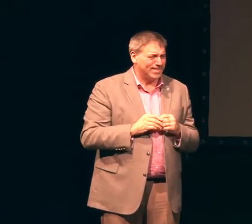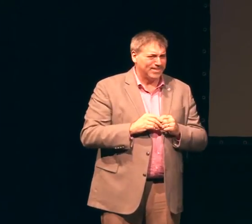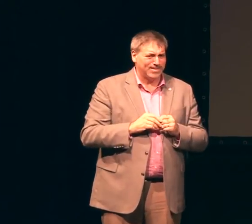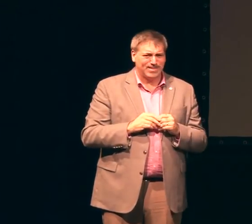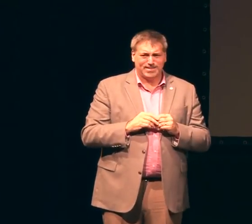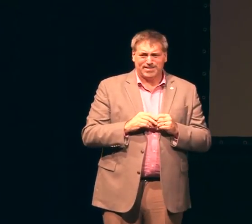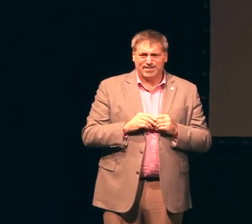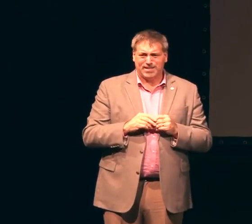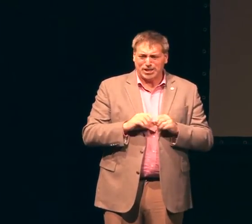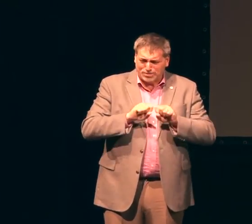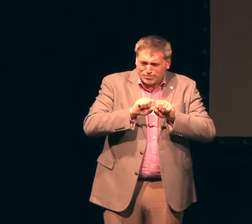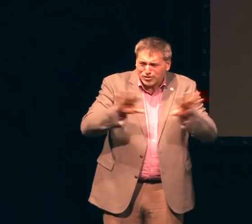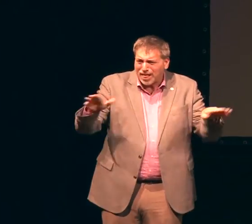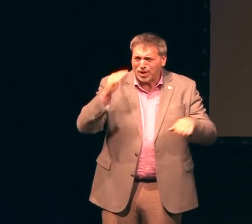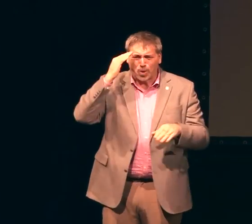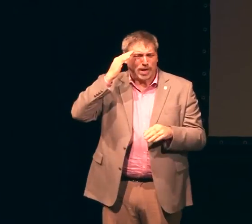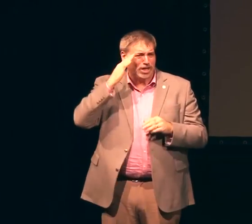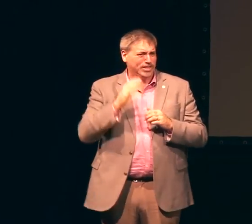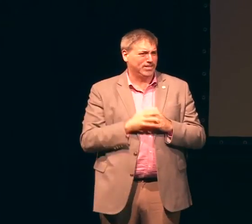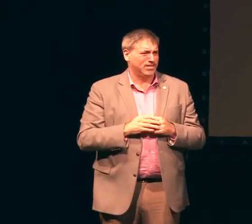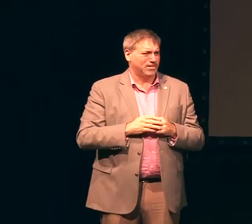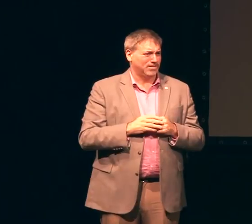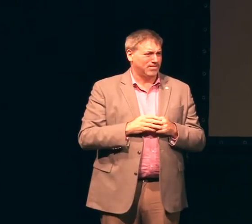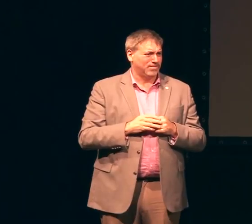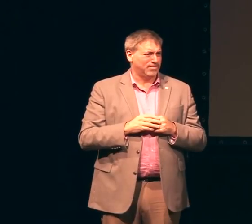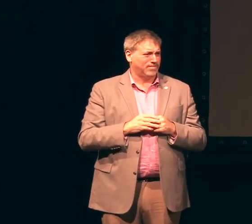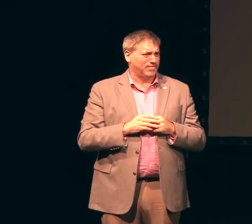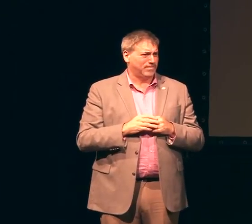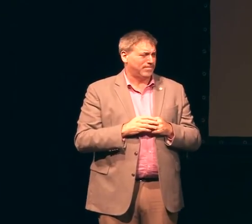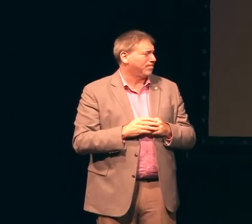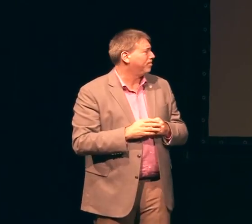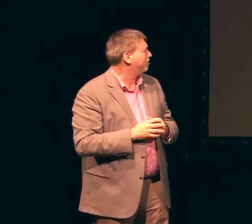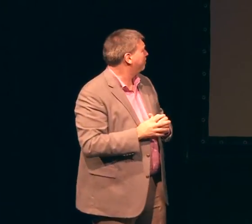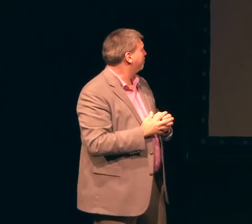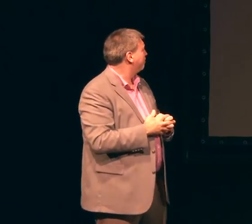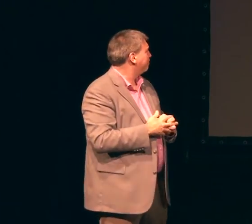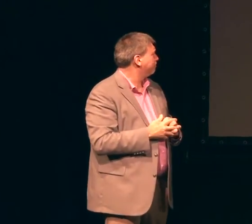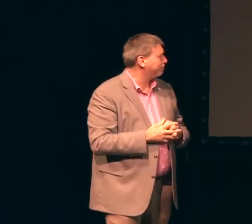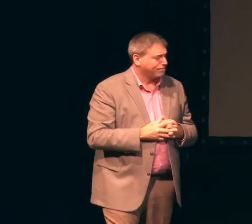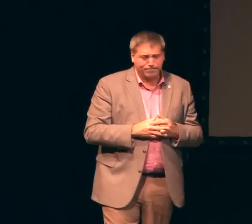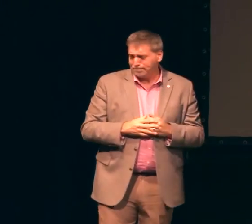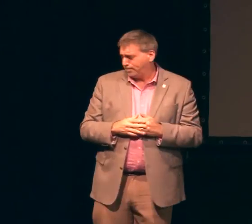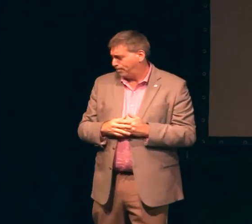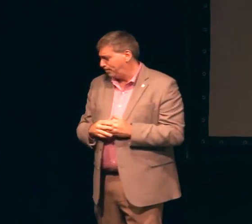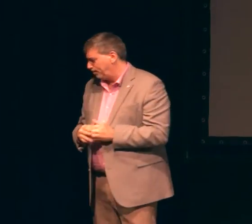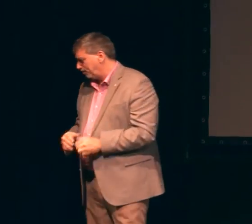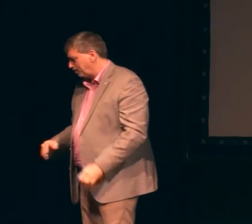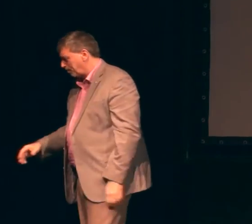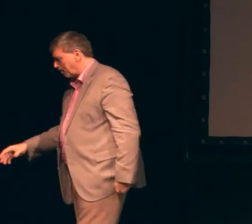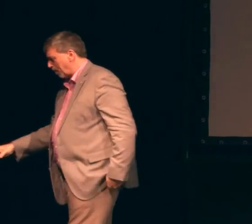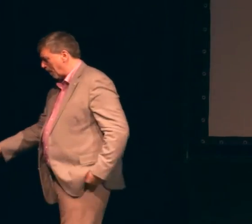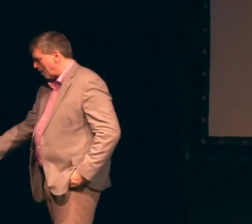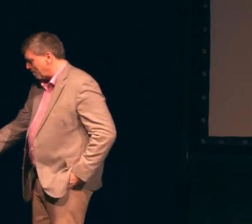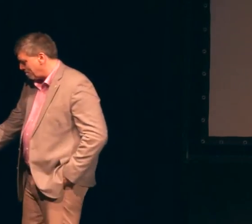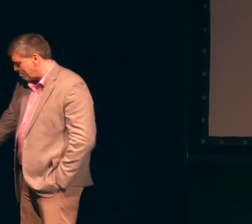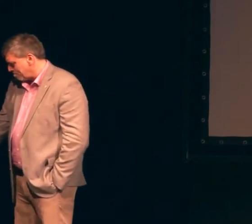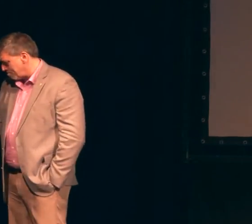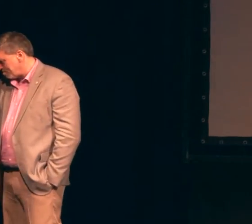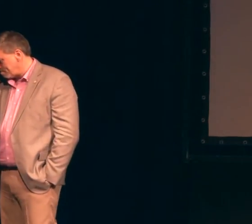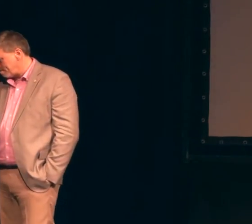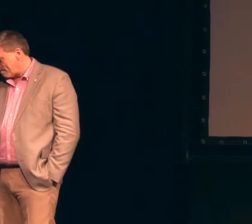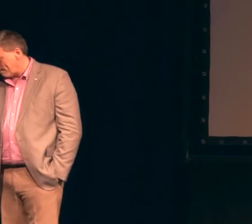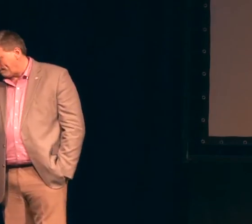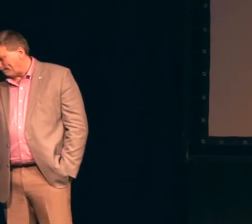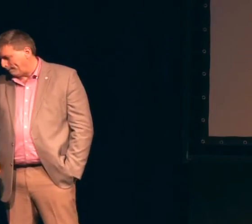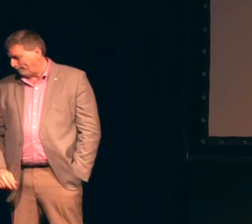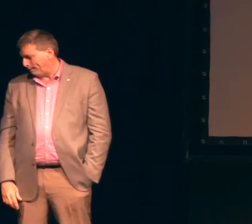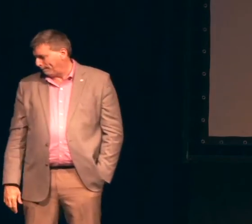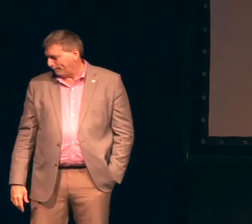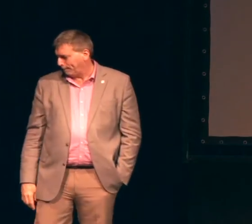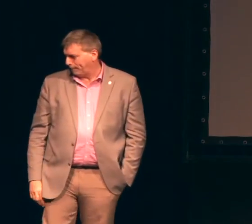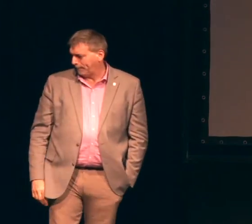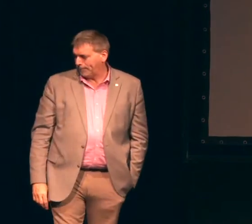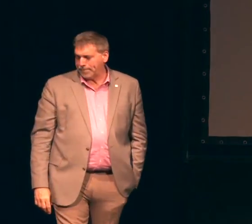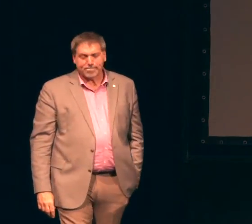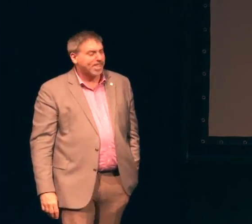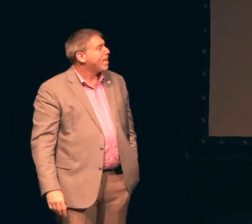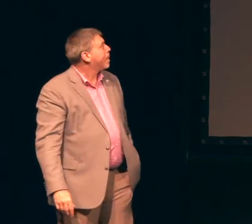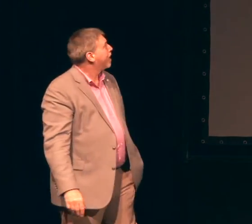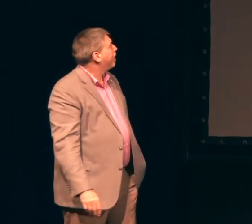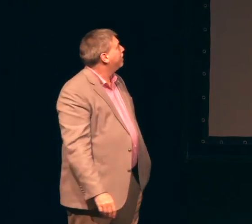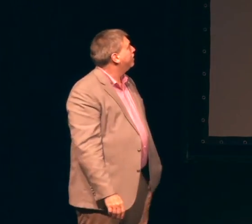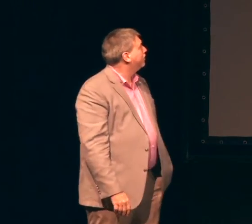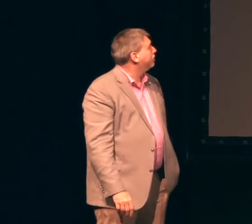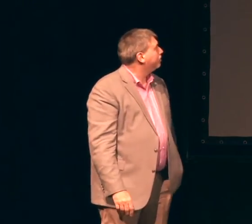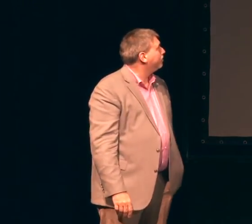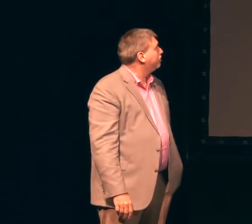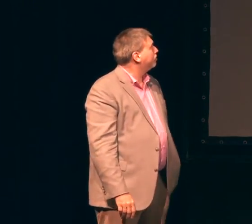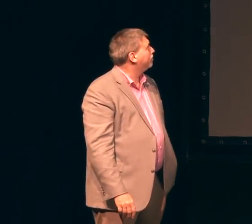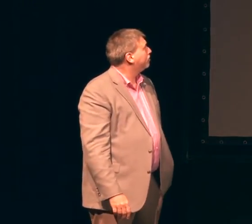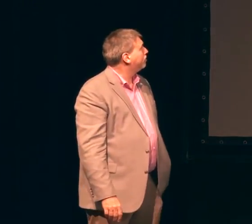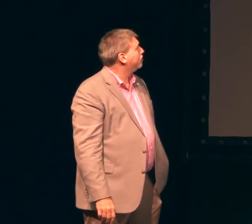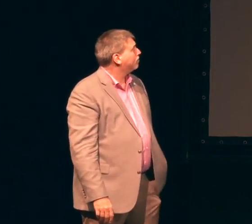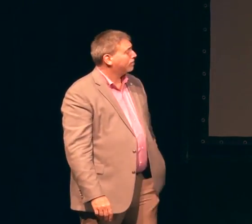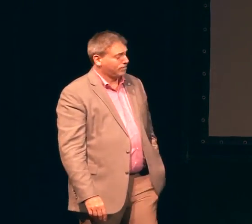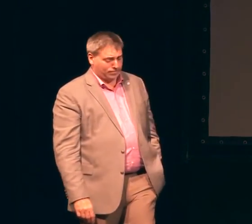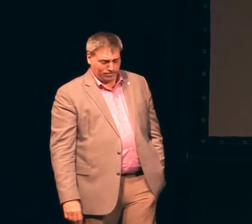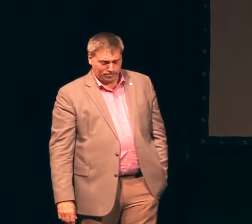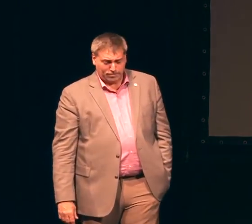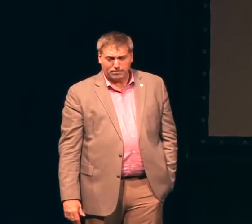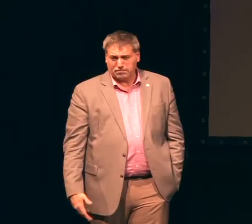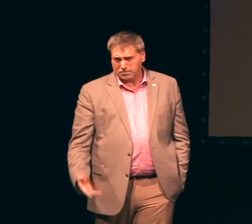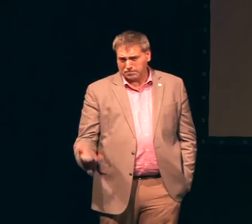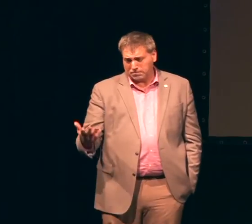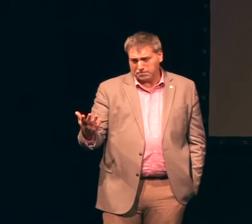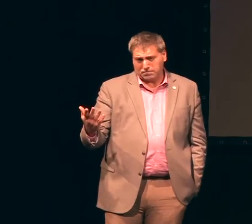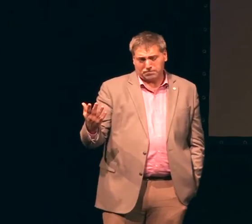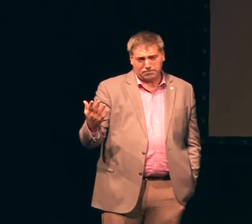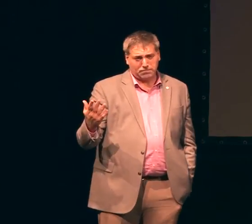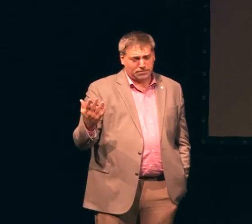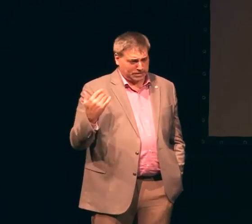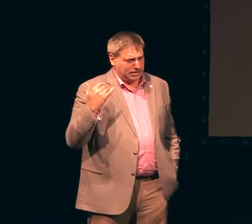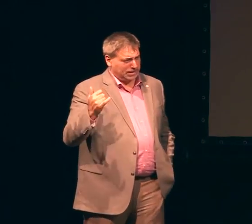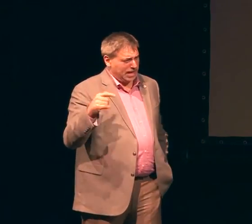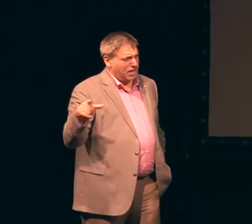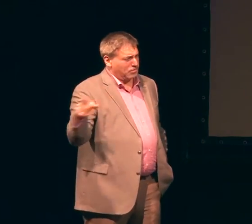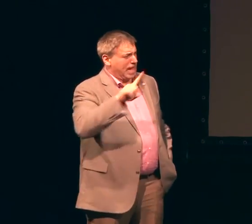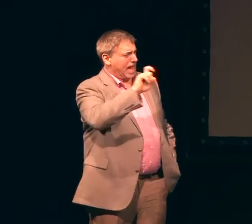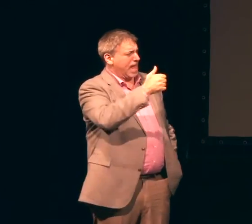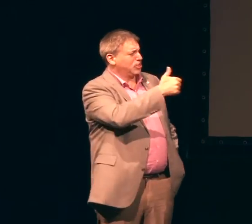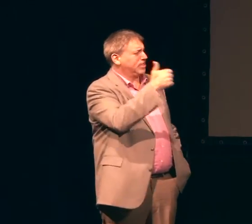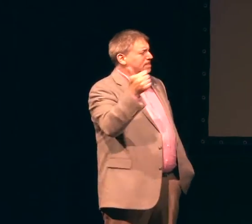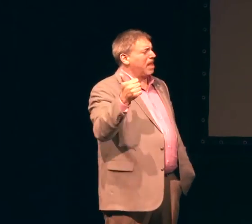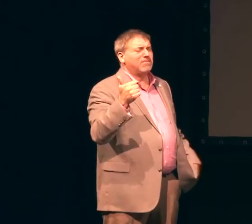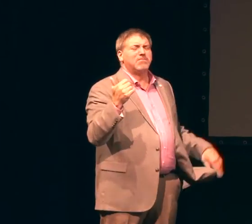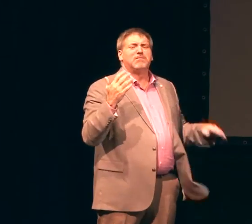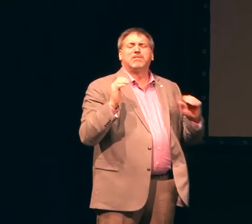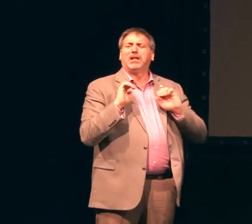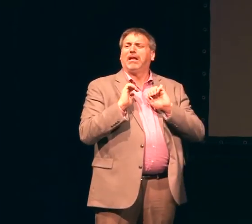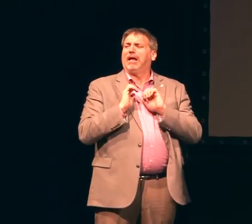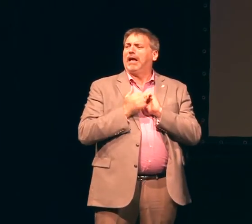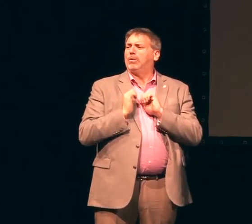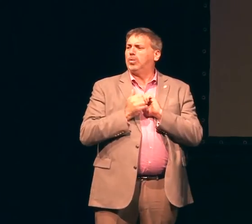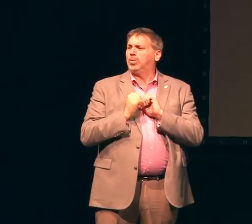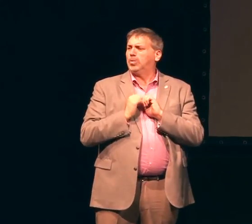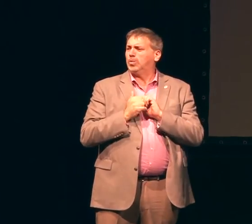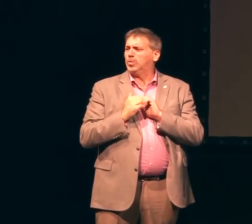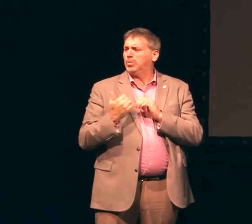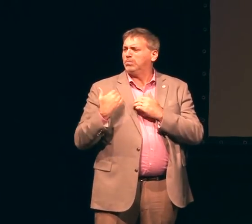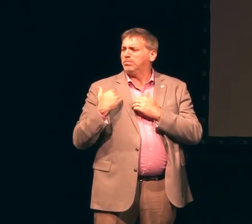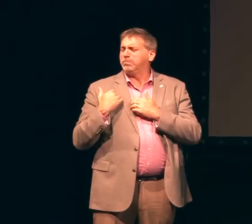community is protected here in Massachusetts. Spread the awareness. Now I'd like to you